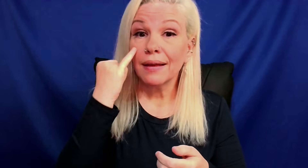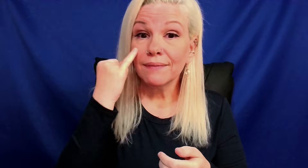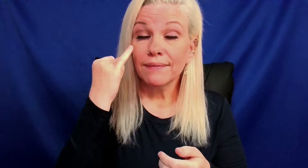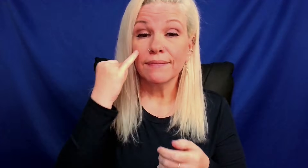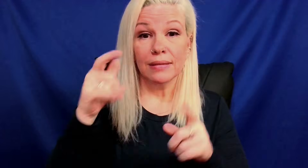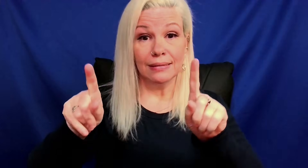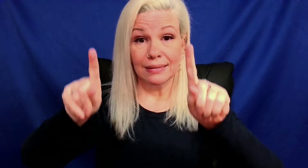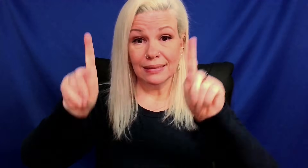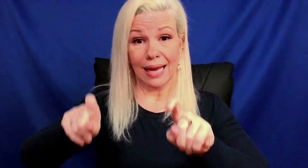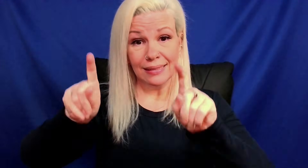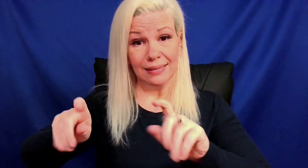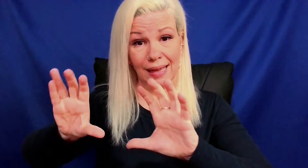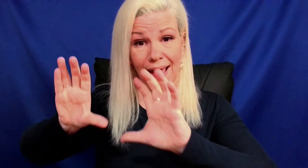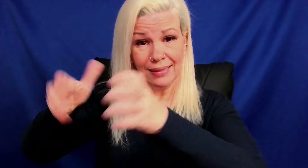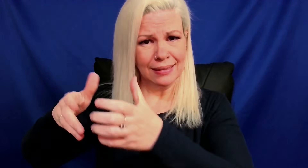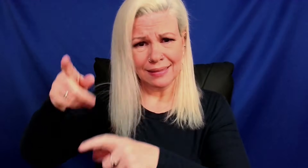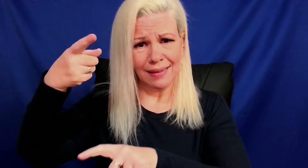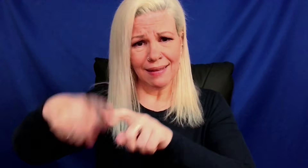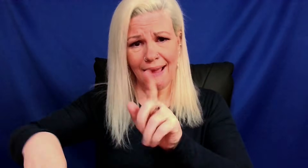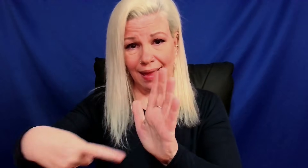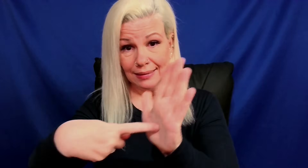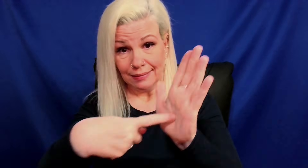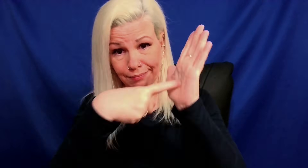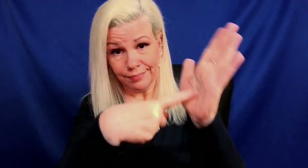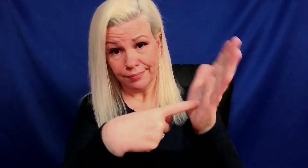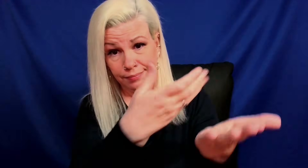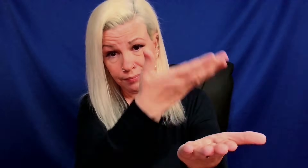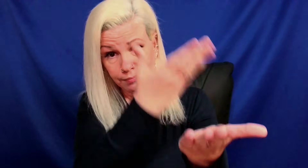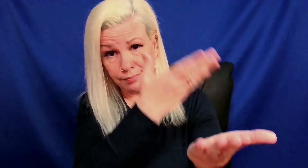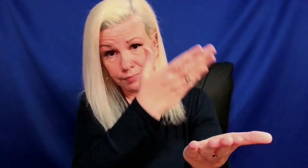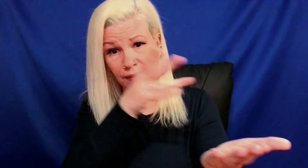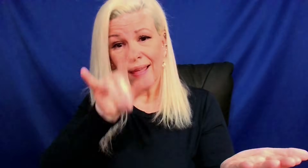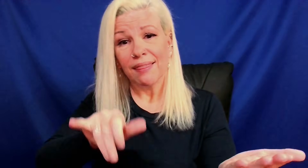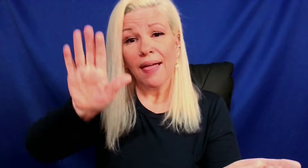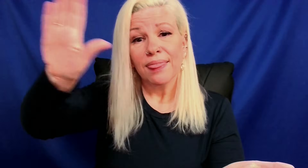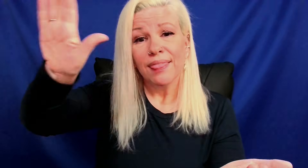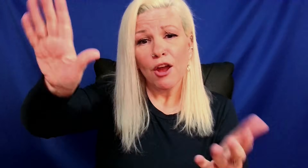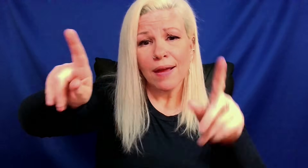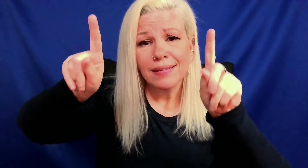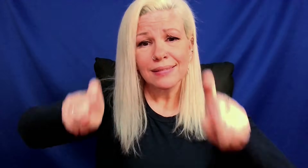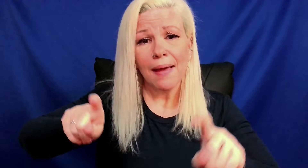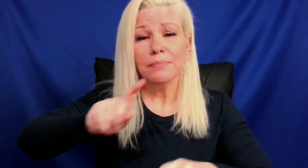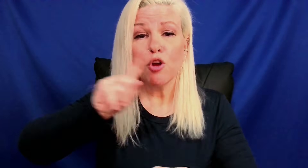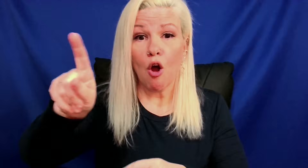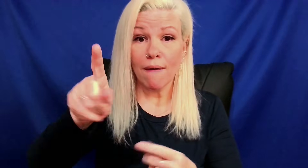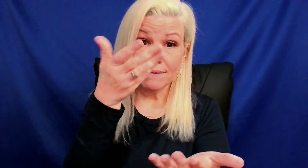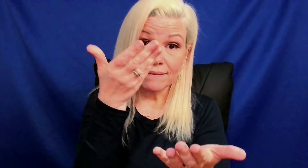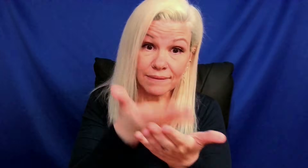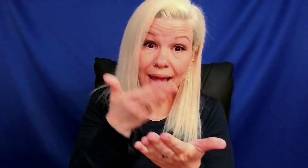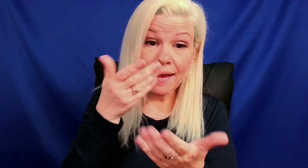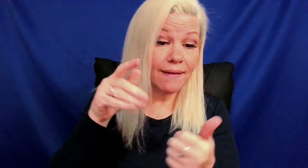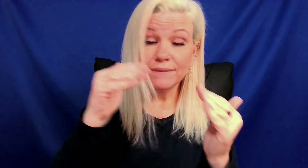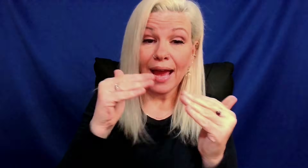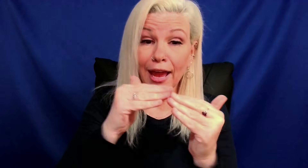If a testing entity cannot demonstrate that their exams are fair, valid, reliable,